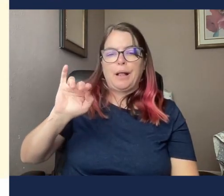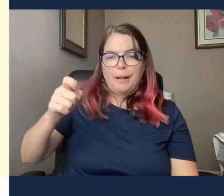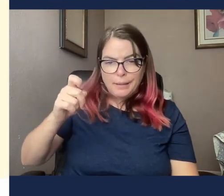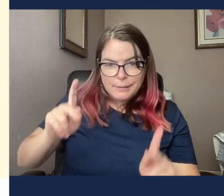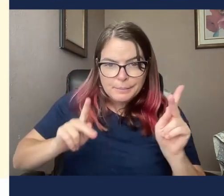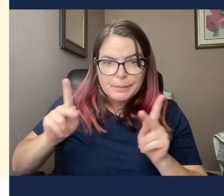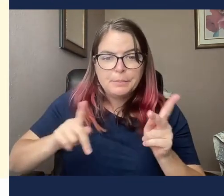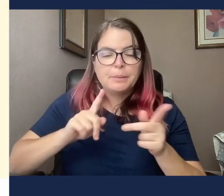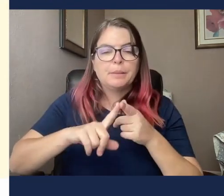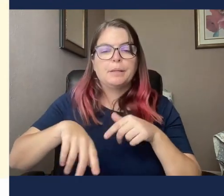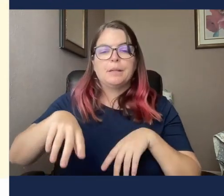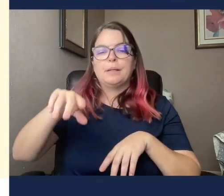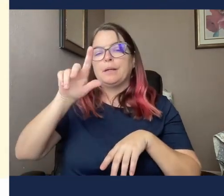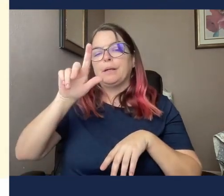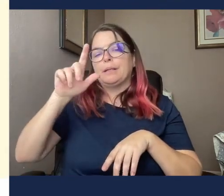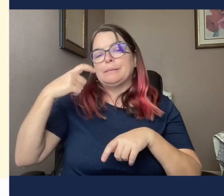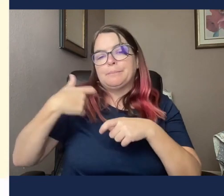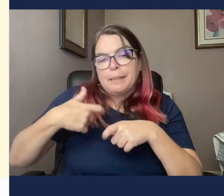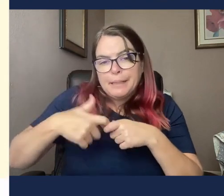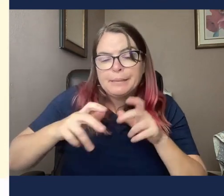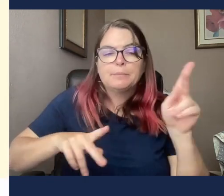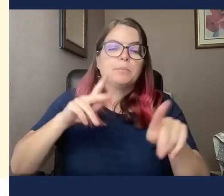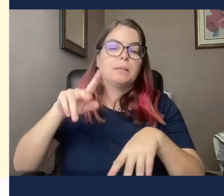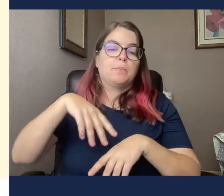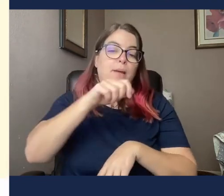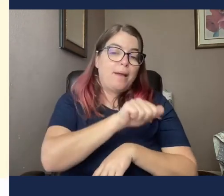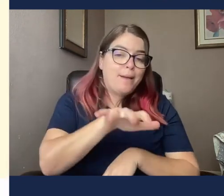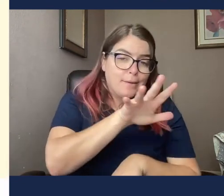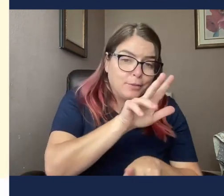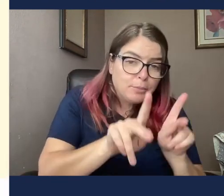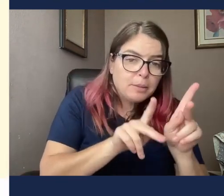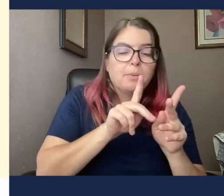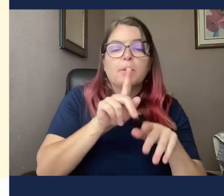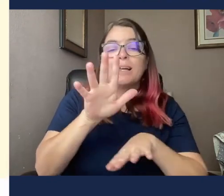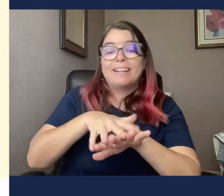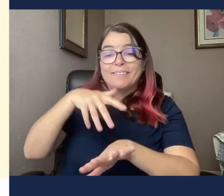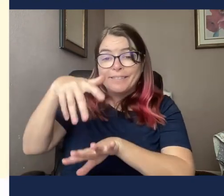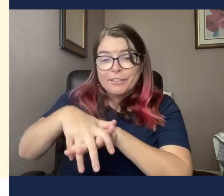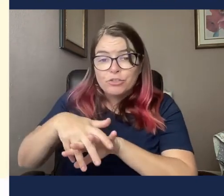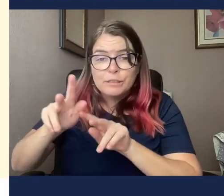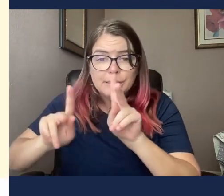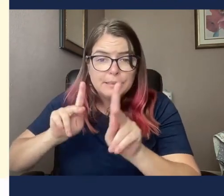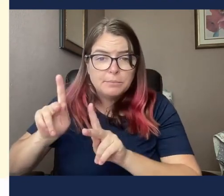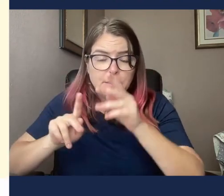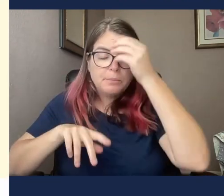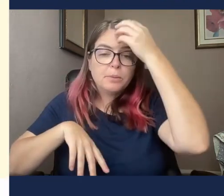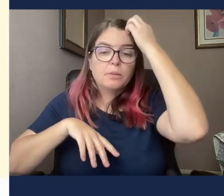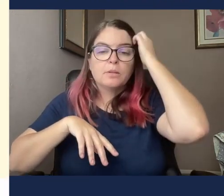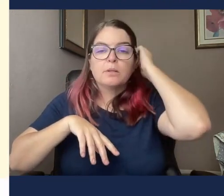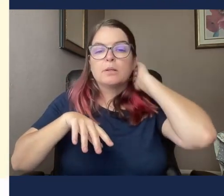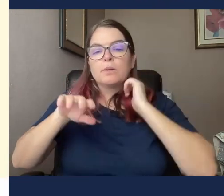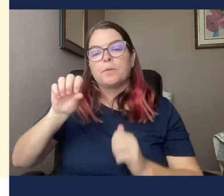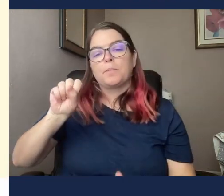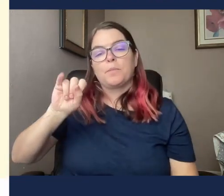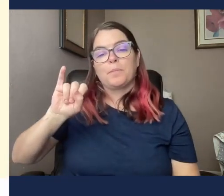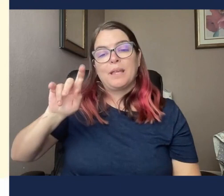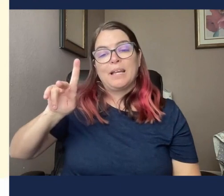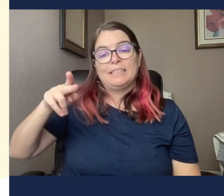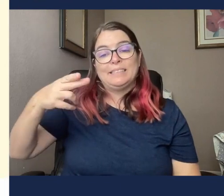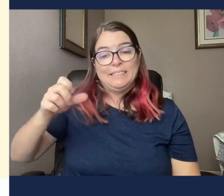neutral or positive. The media is another problem in terms of this coverage of Muslims and Arabs, which is generally negative.